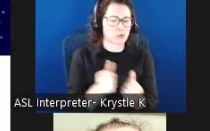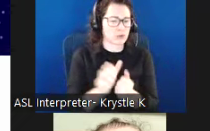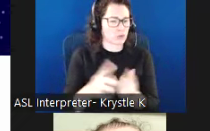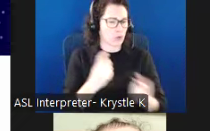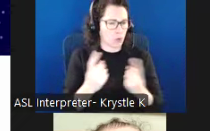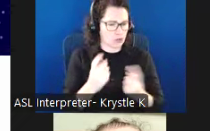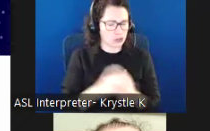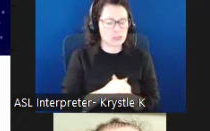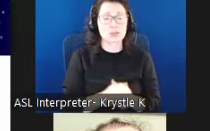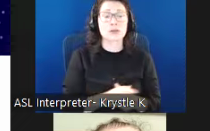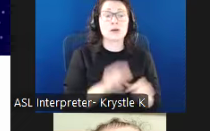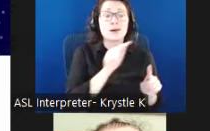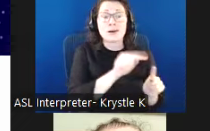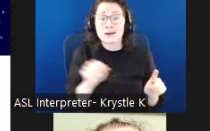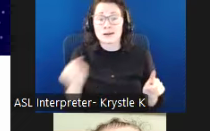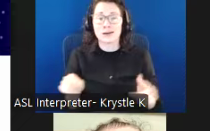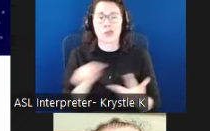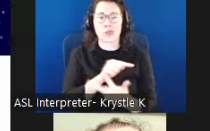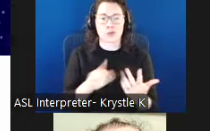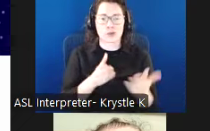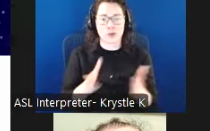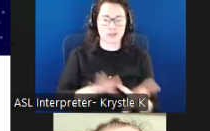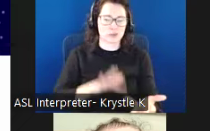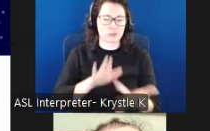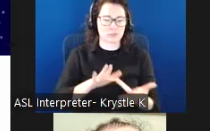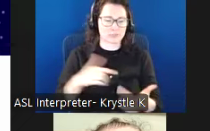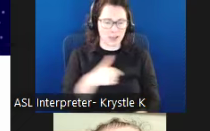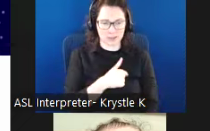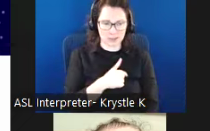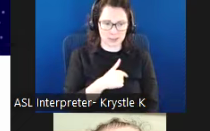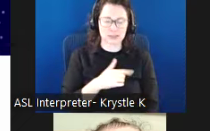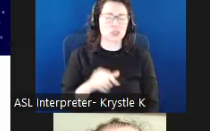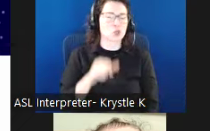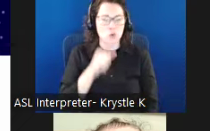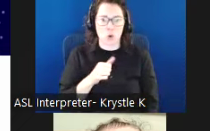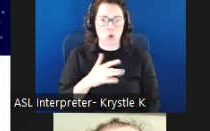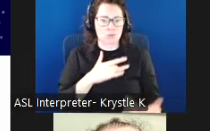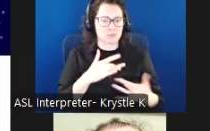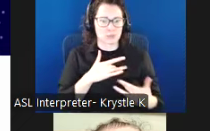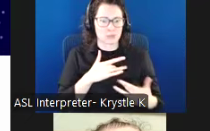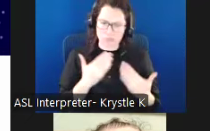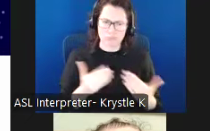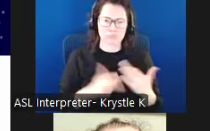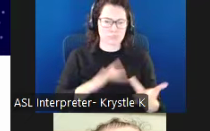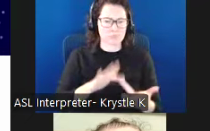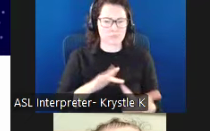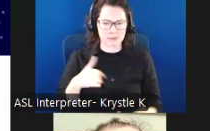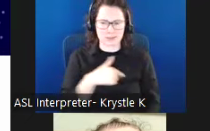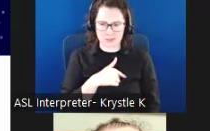on the slide different ways to get in touch with us. So, please don't hesitate